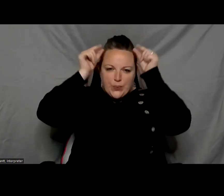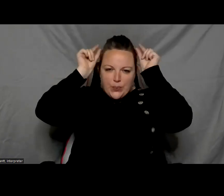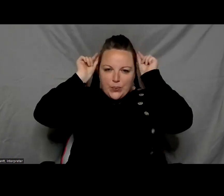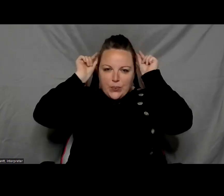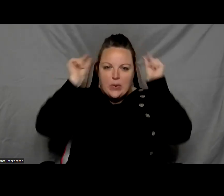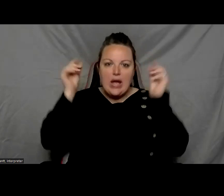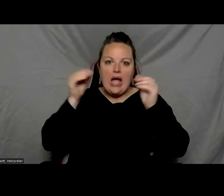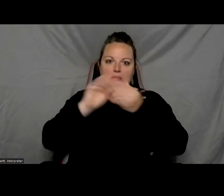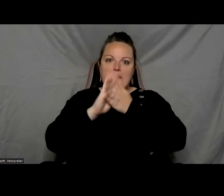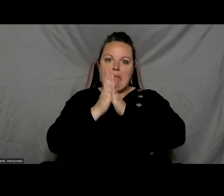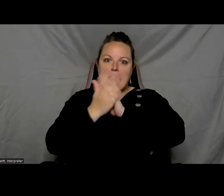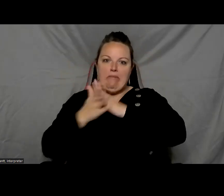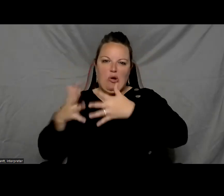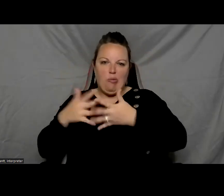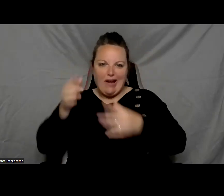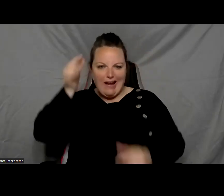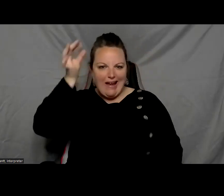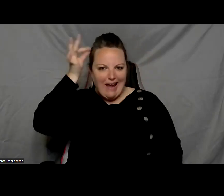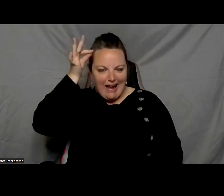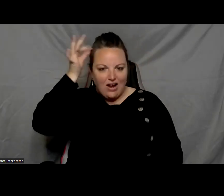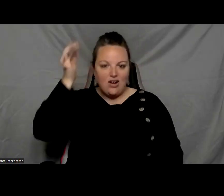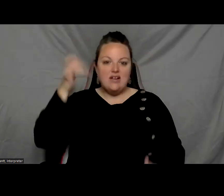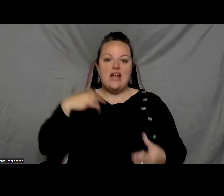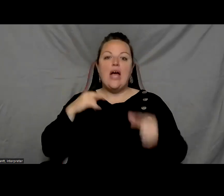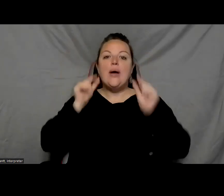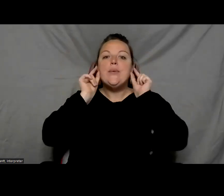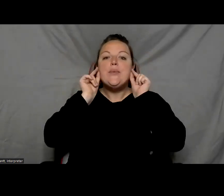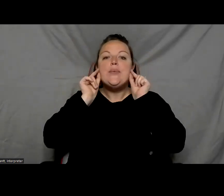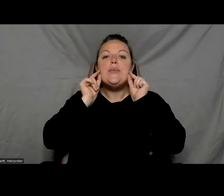every day. I have a close cropped beard and a gray shirt.